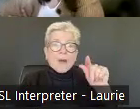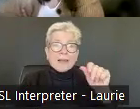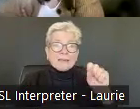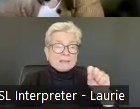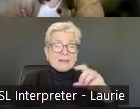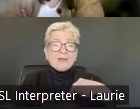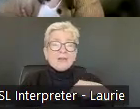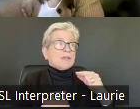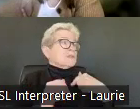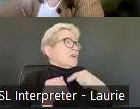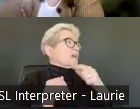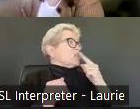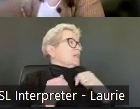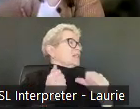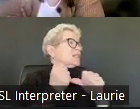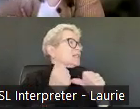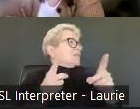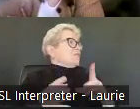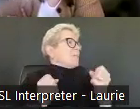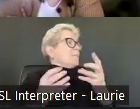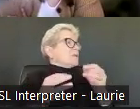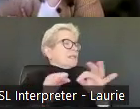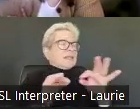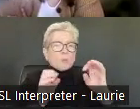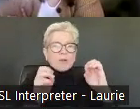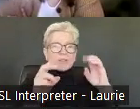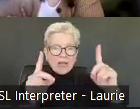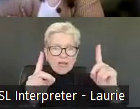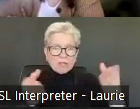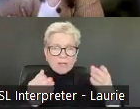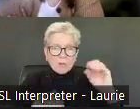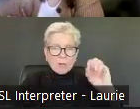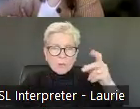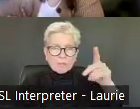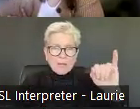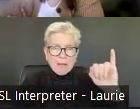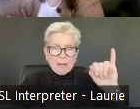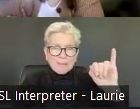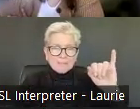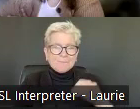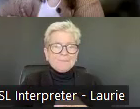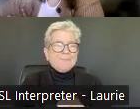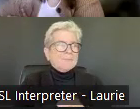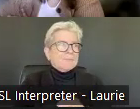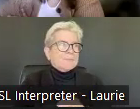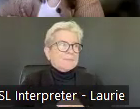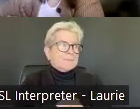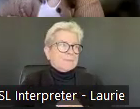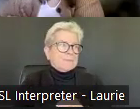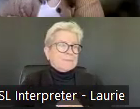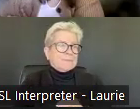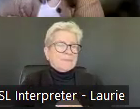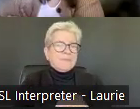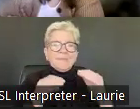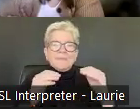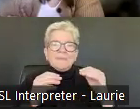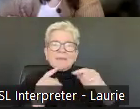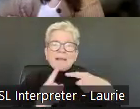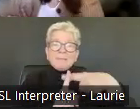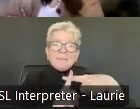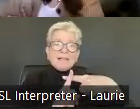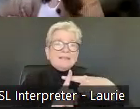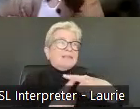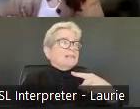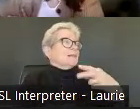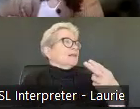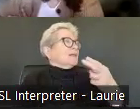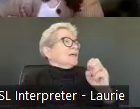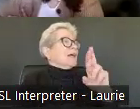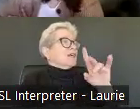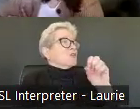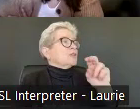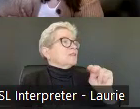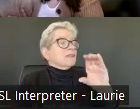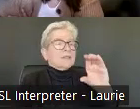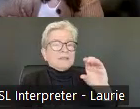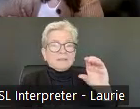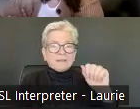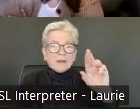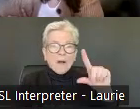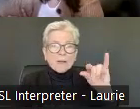Education, and as well as Henterson Carlisle, the Northwest Regional Director for the Center